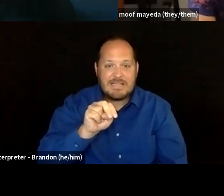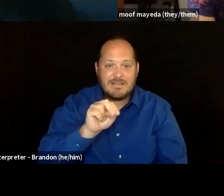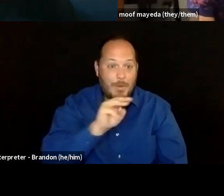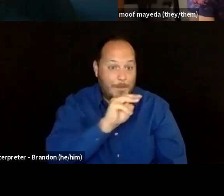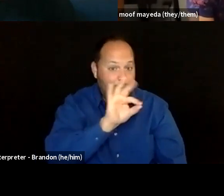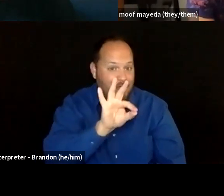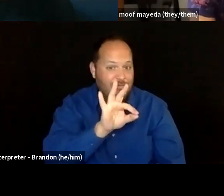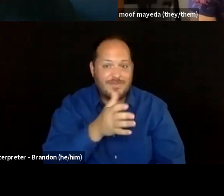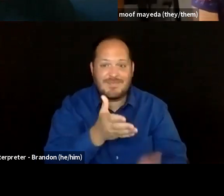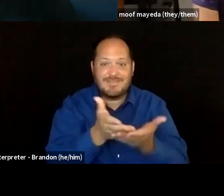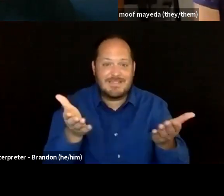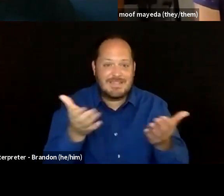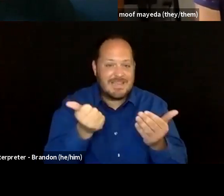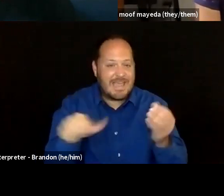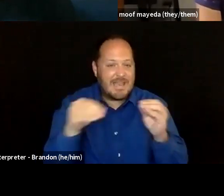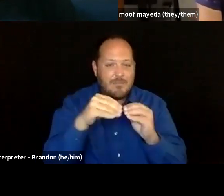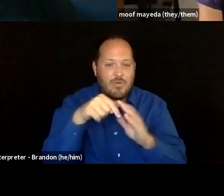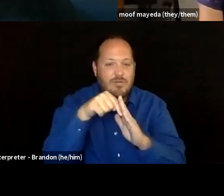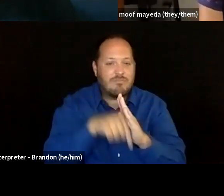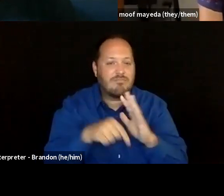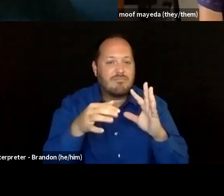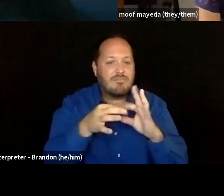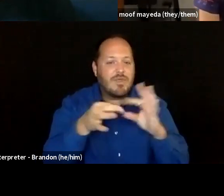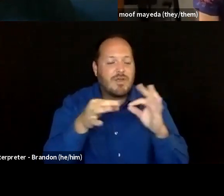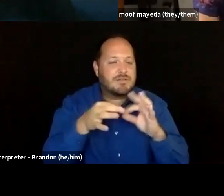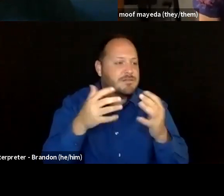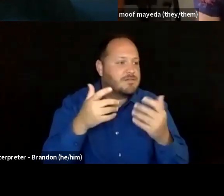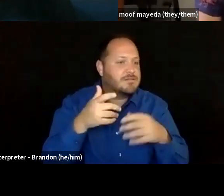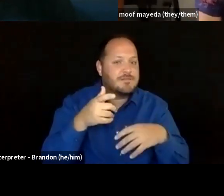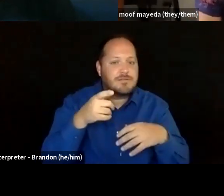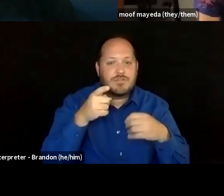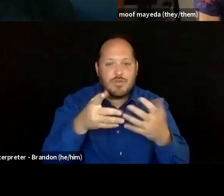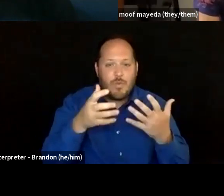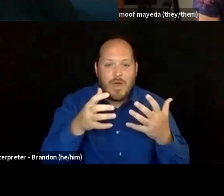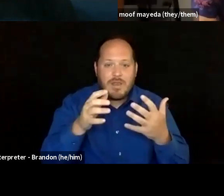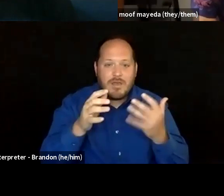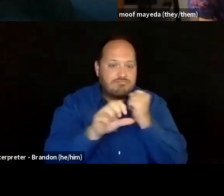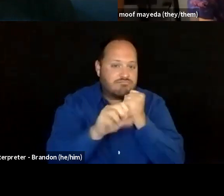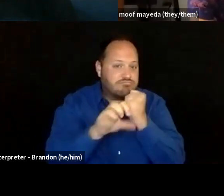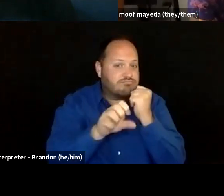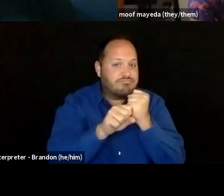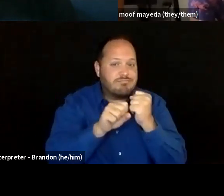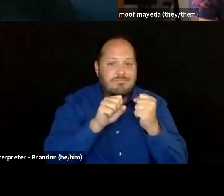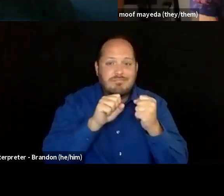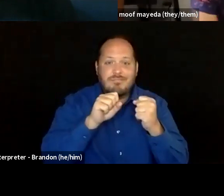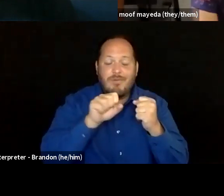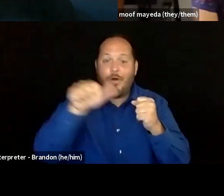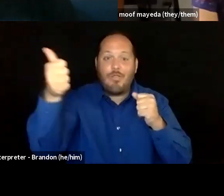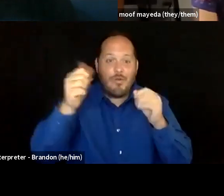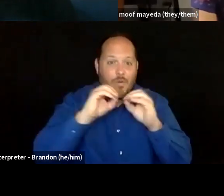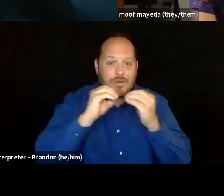Trans Women of Color Collective founded by Lourdes Ashley Hunter